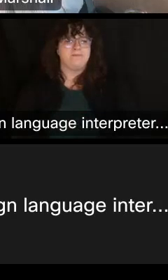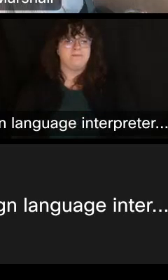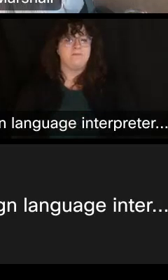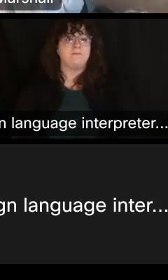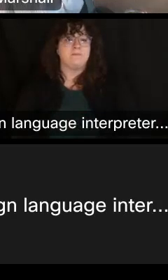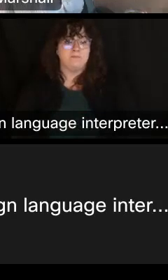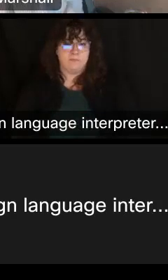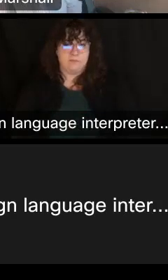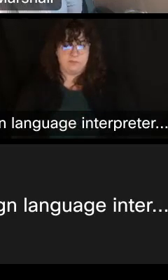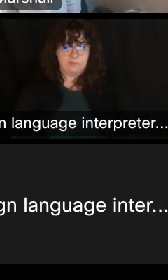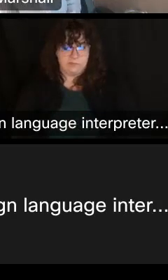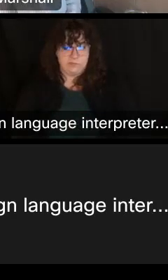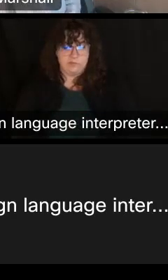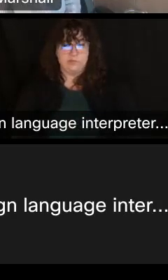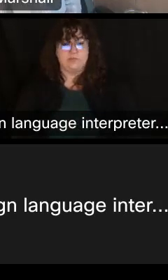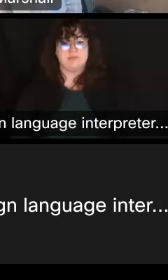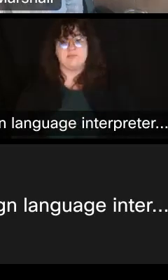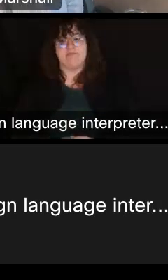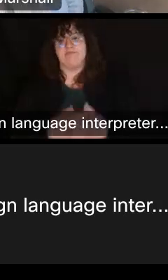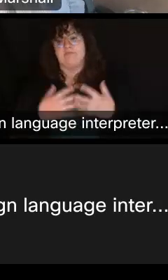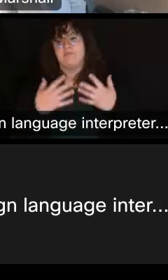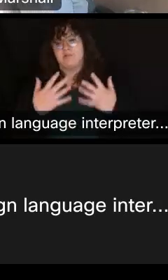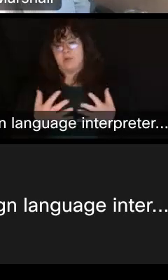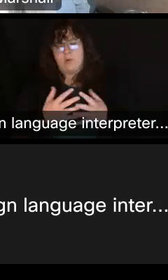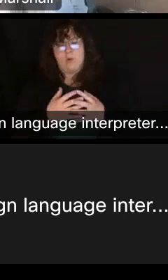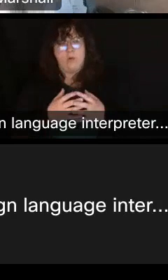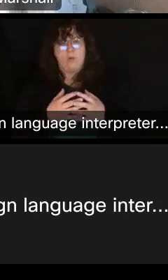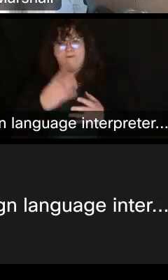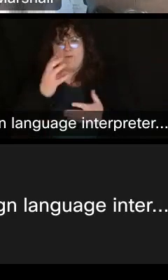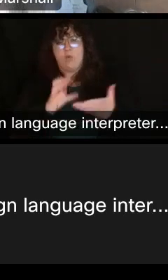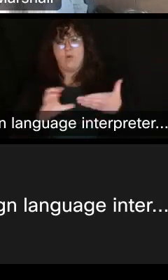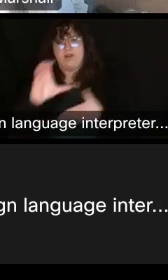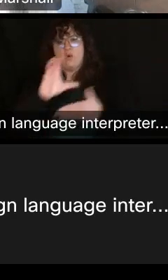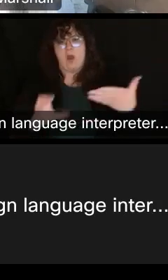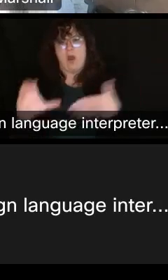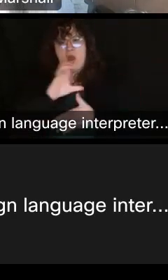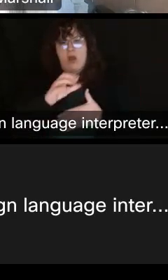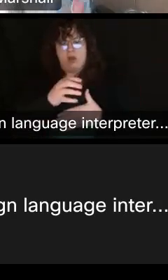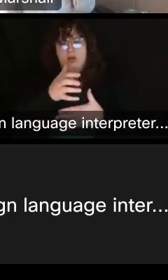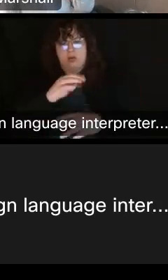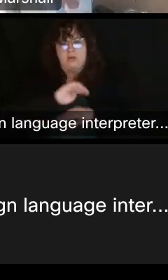So, there's four different ways, four different criteria that we need to meet. And I'm going to